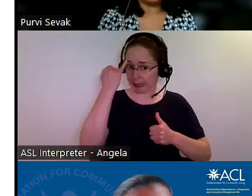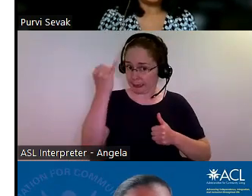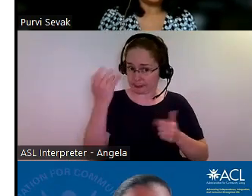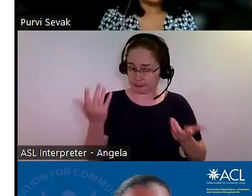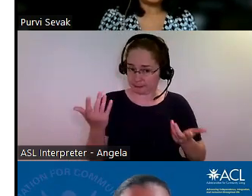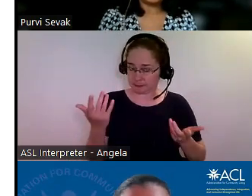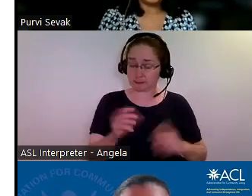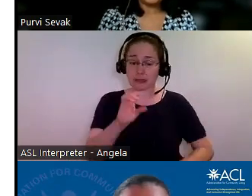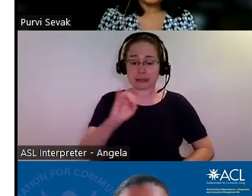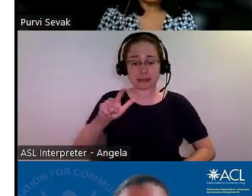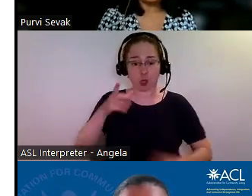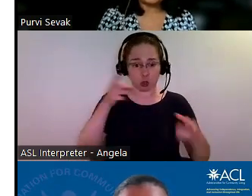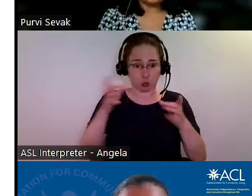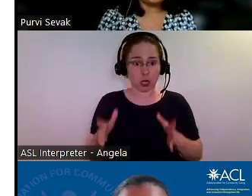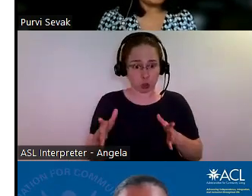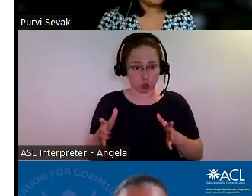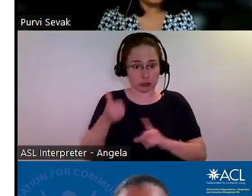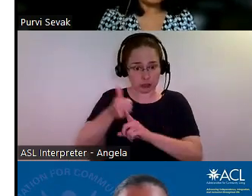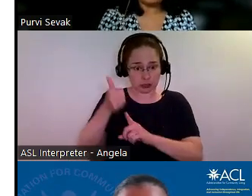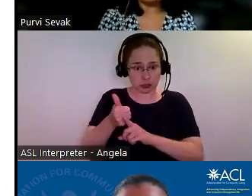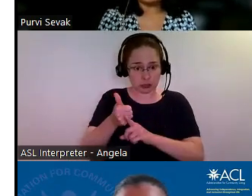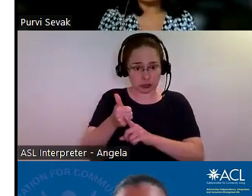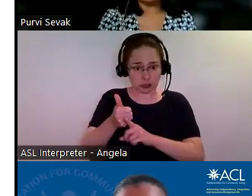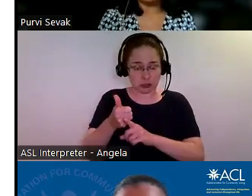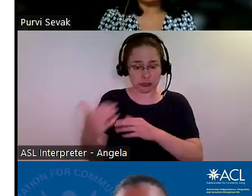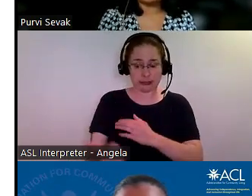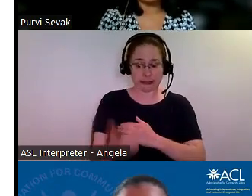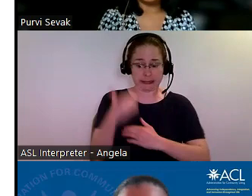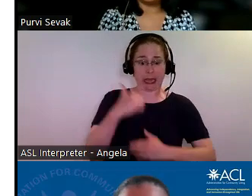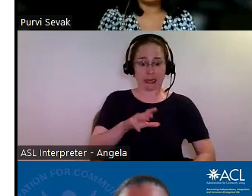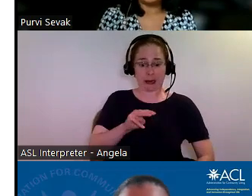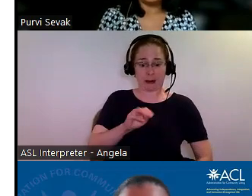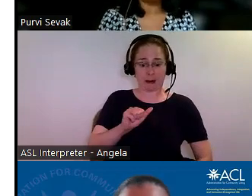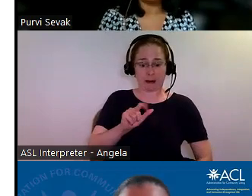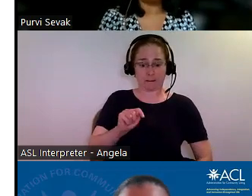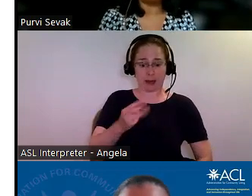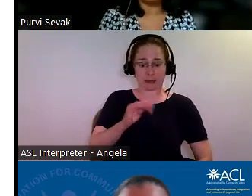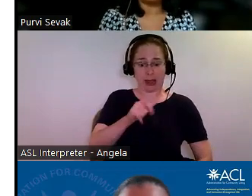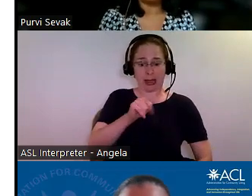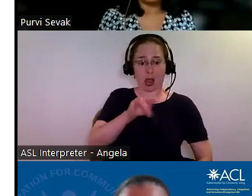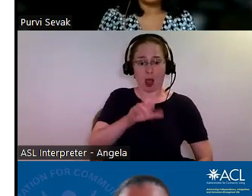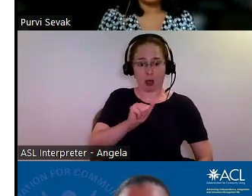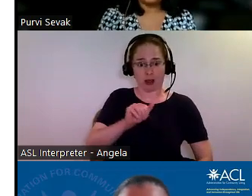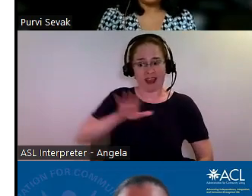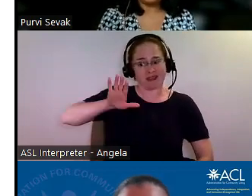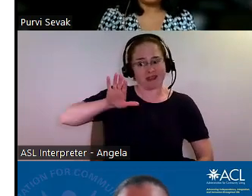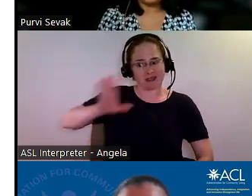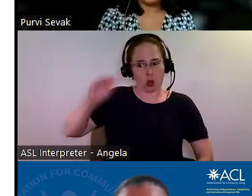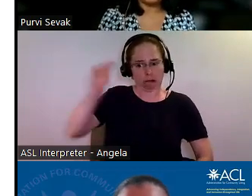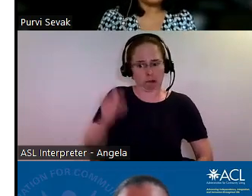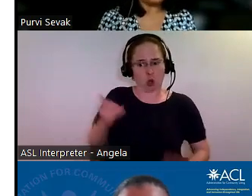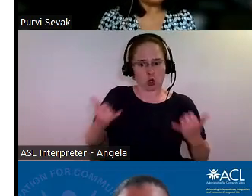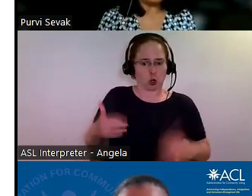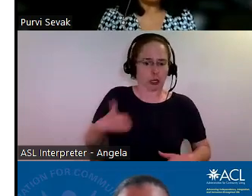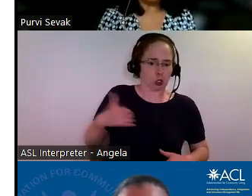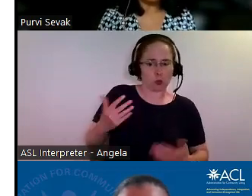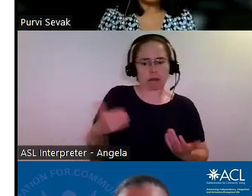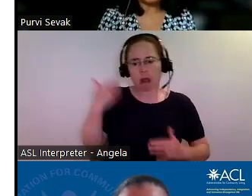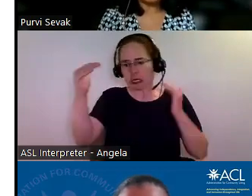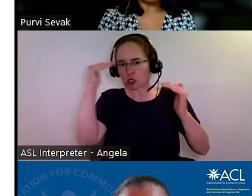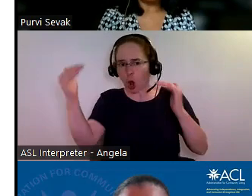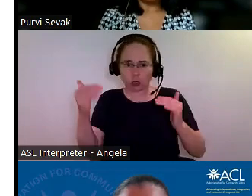CIL directors to send us at Mathematica a list of their current youth and young adult consumers